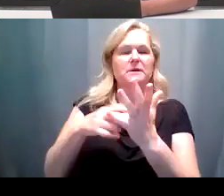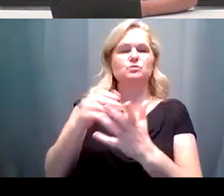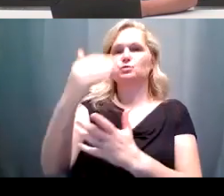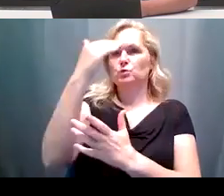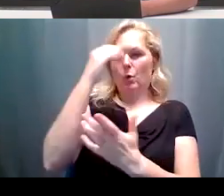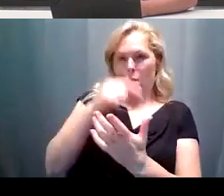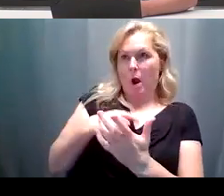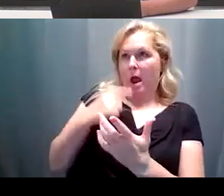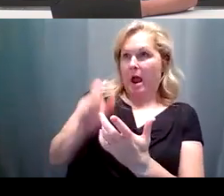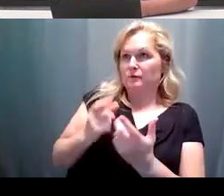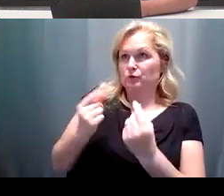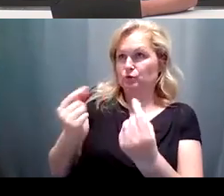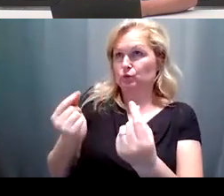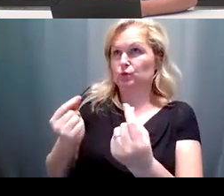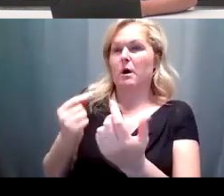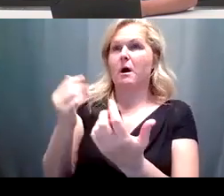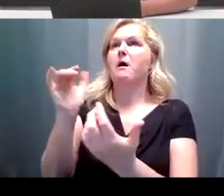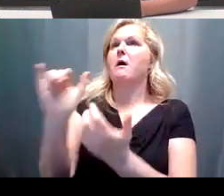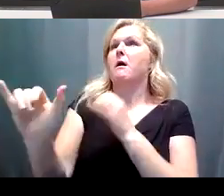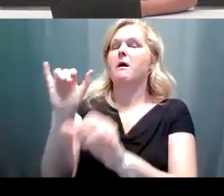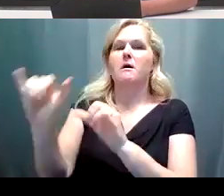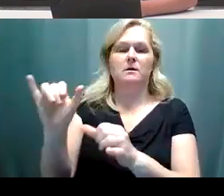There will always be people who are ready to help and support you